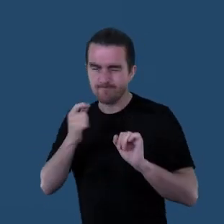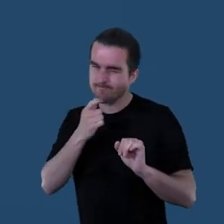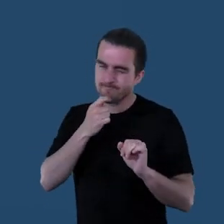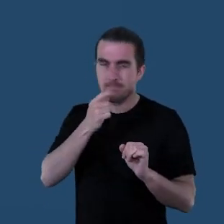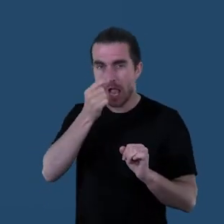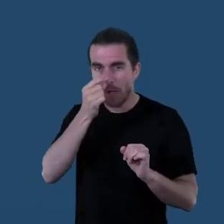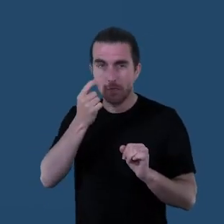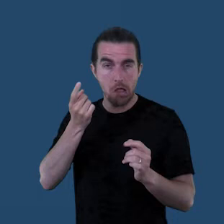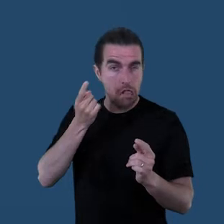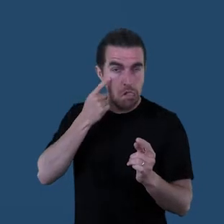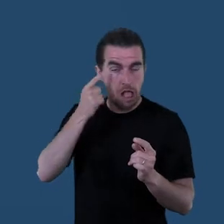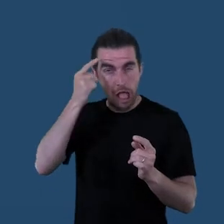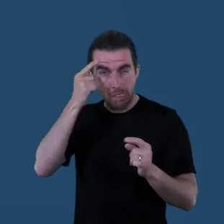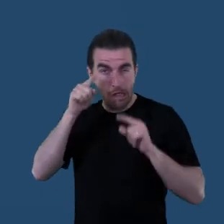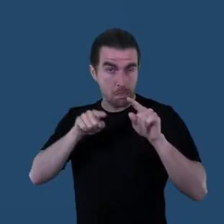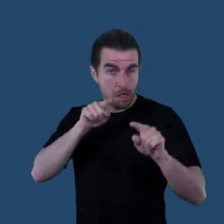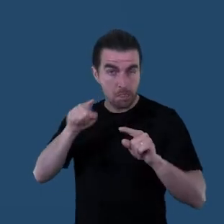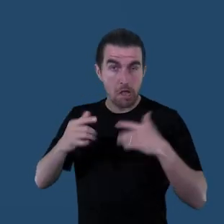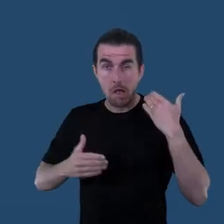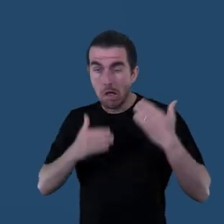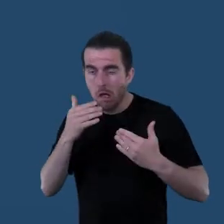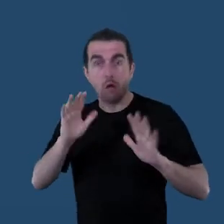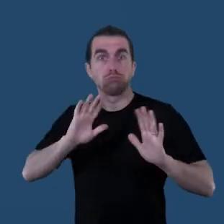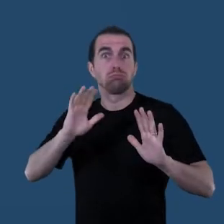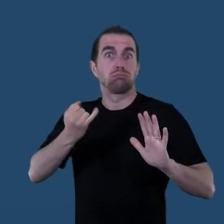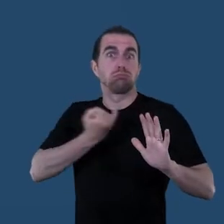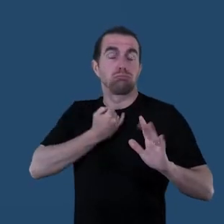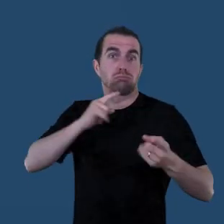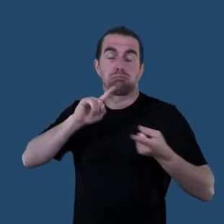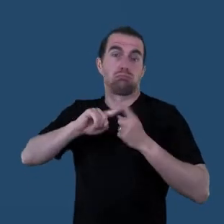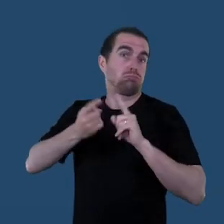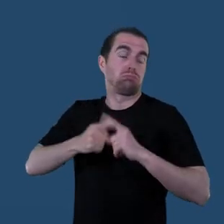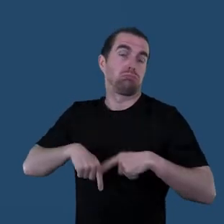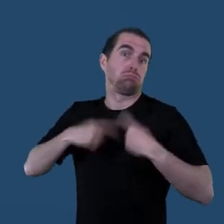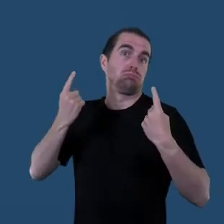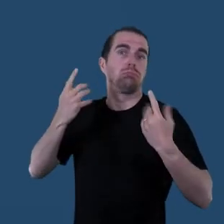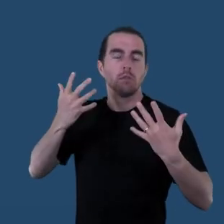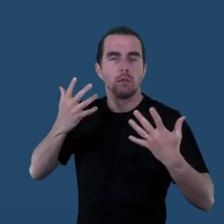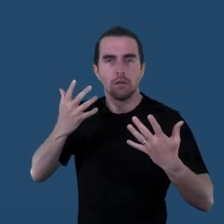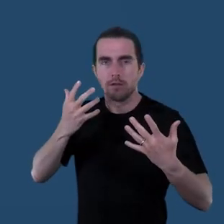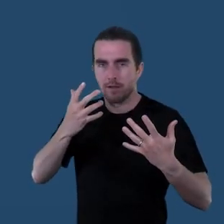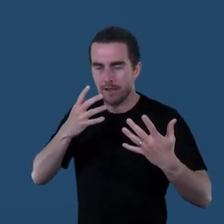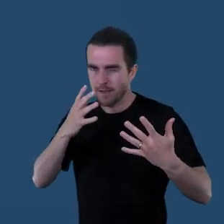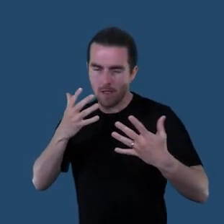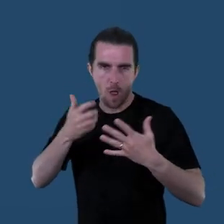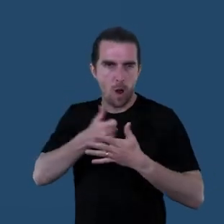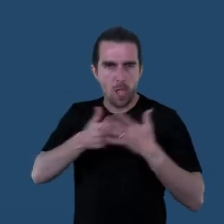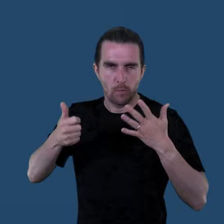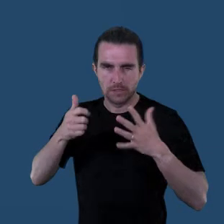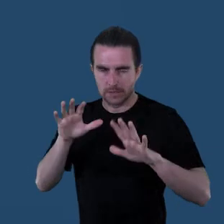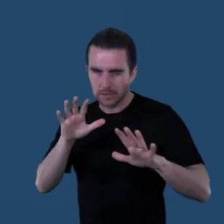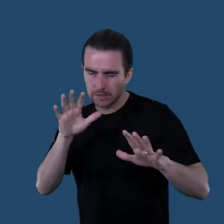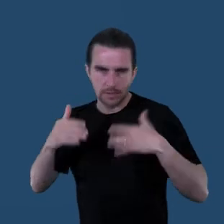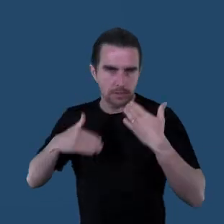sometimes things can come along that are just entirely different to anything you've ever seen before, look obviously very different.